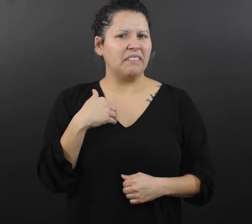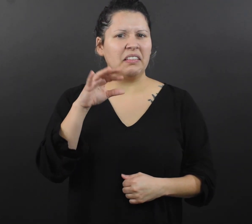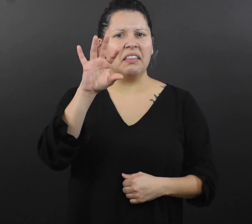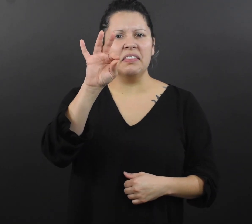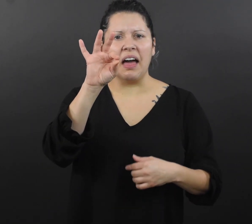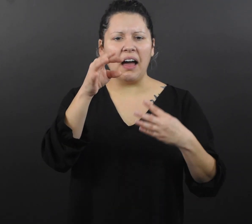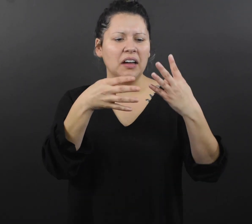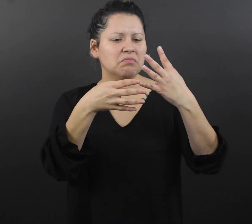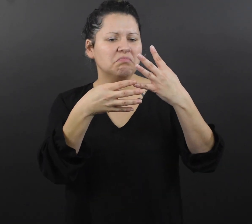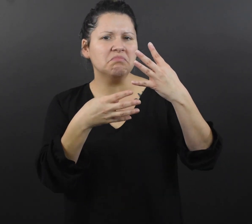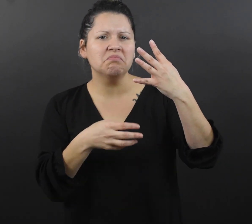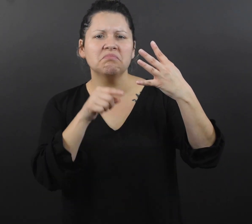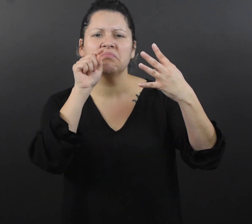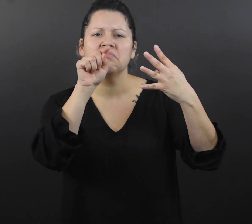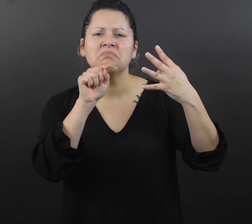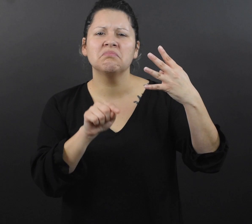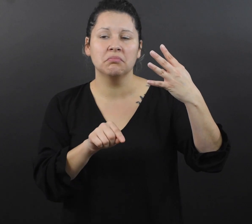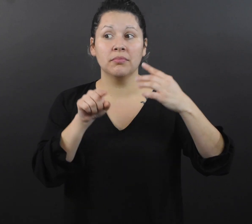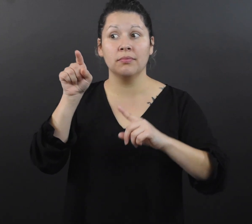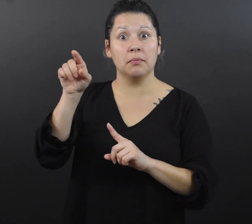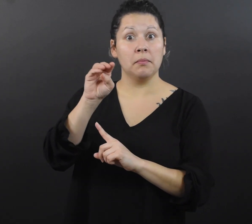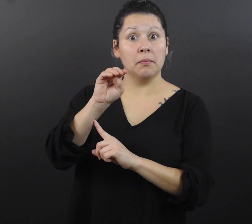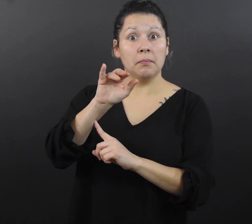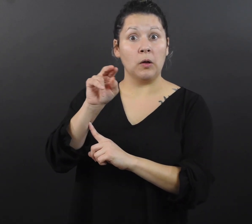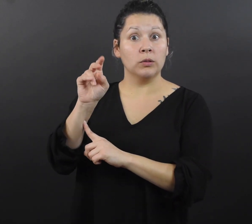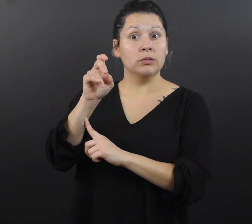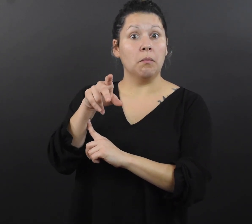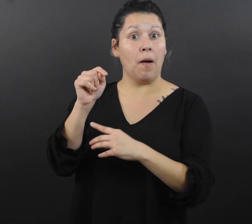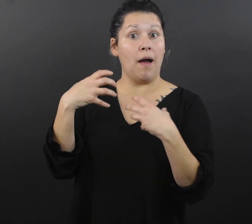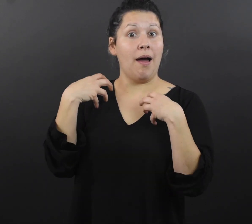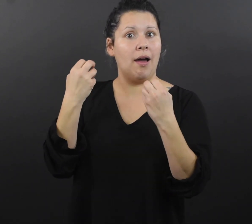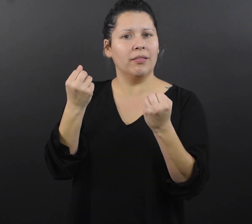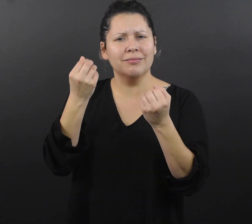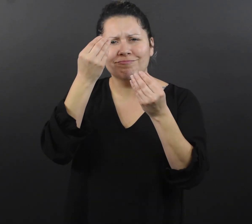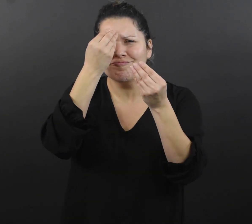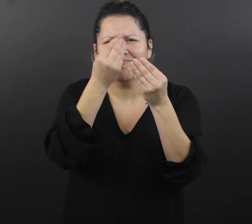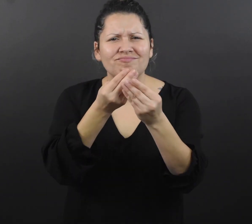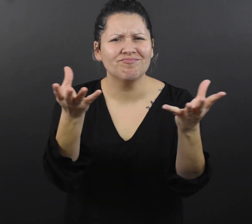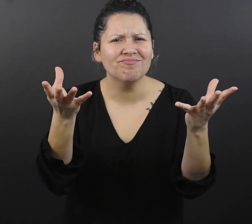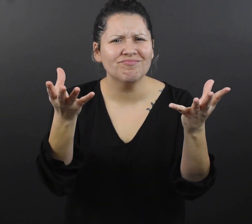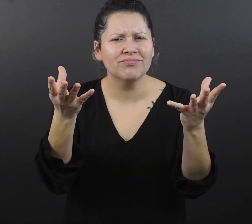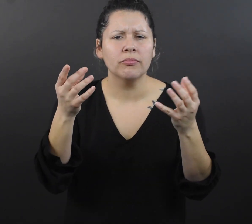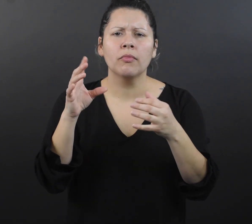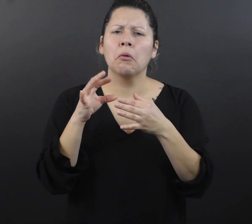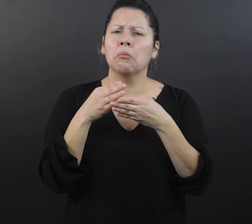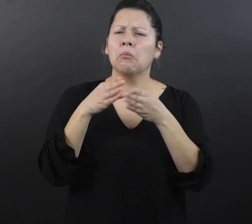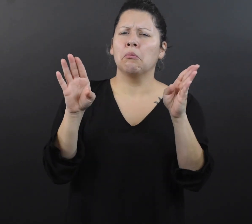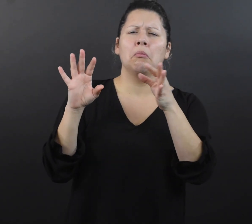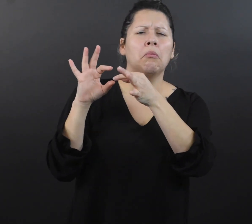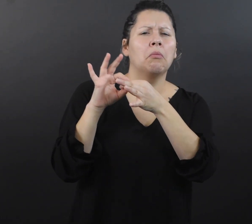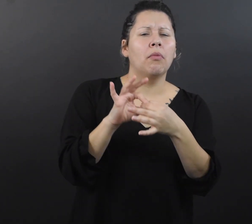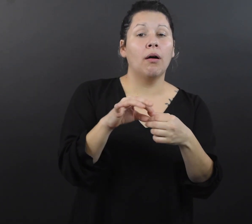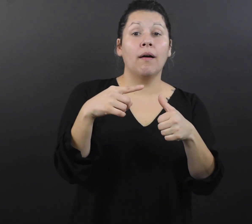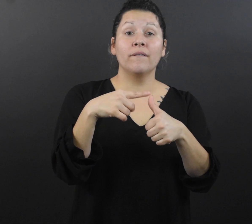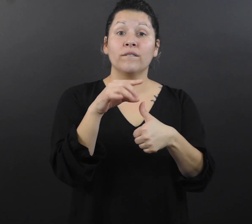Here are nine things the Minnesota Department of Health wants you to know about influenza in general and this flu season in particular: